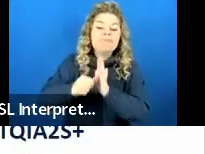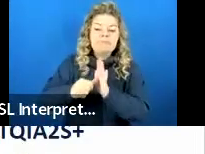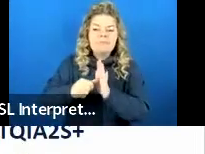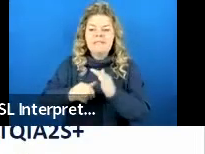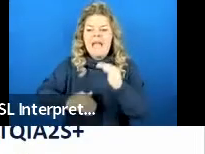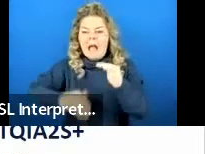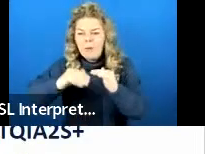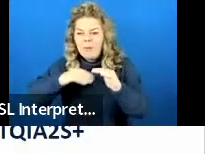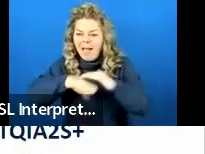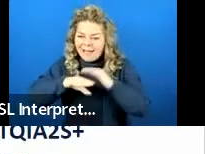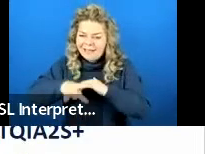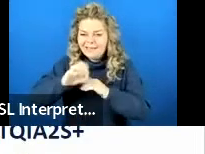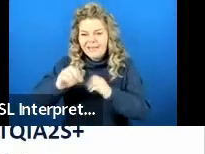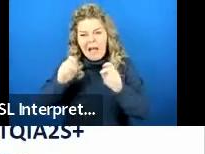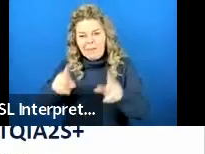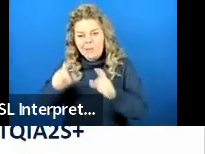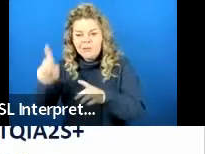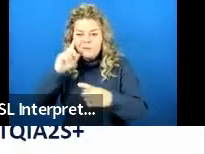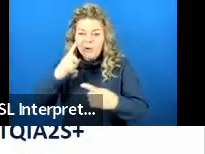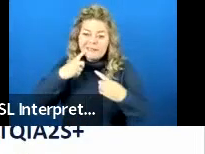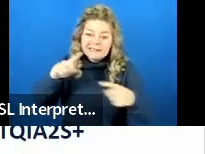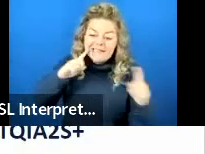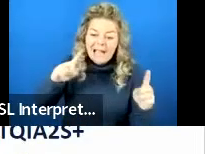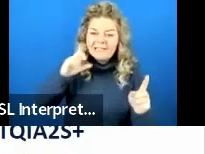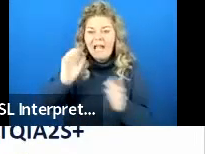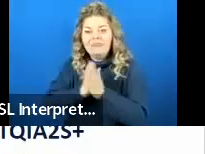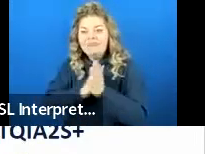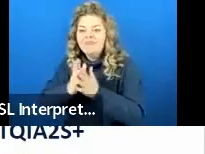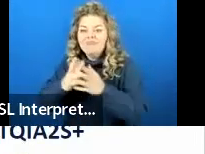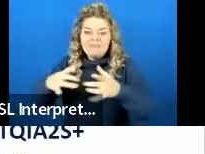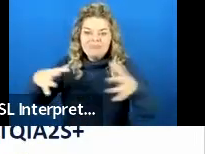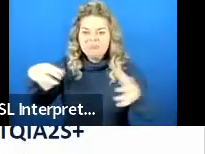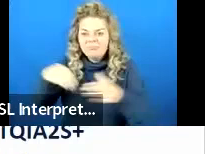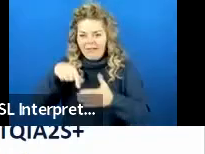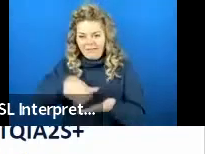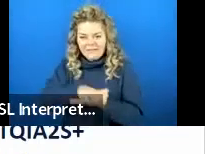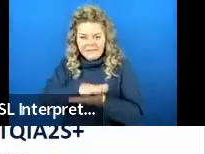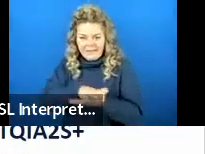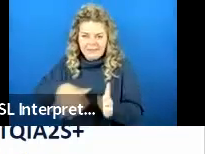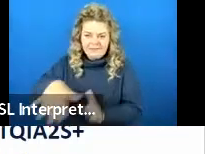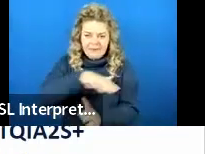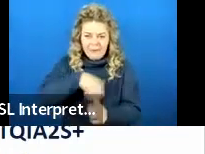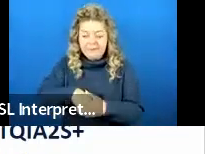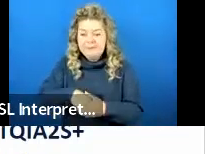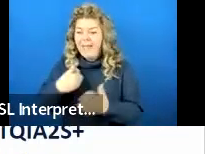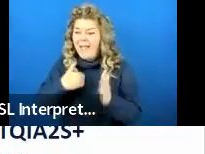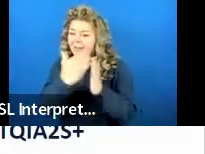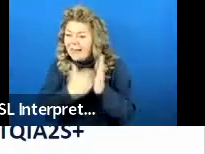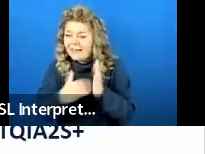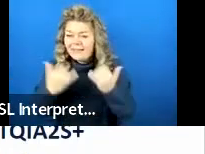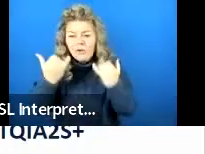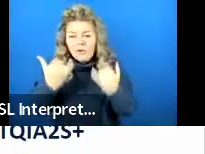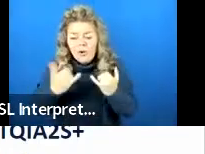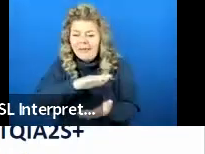and opportunities for success and thriving in our campus environment. Here's a list of current central action items focused on